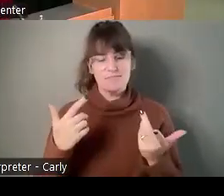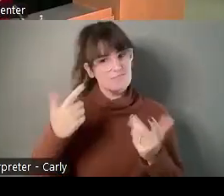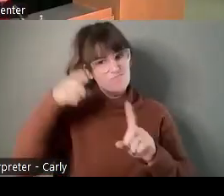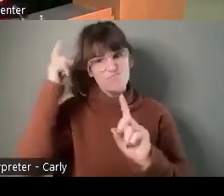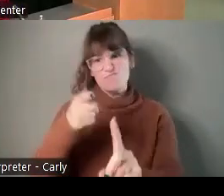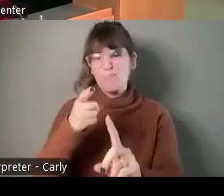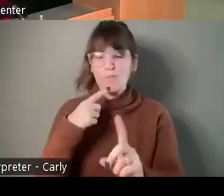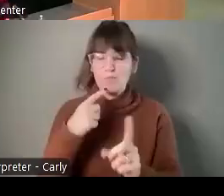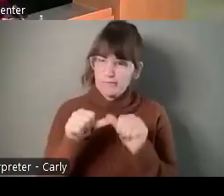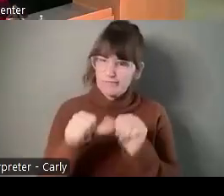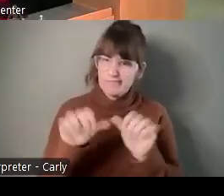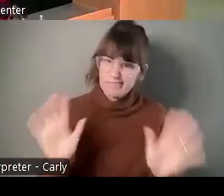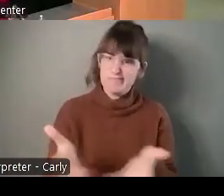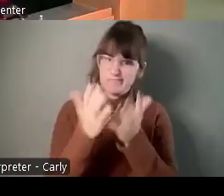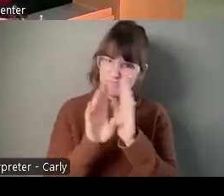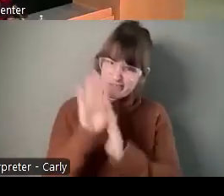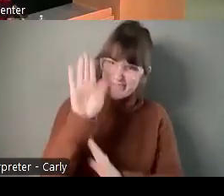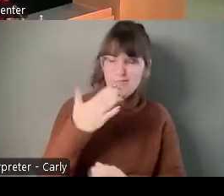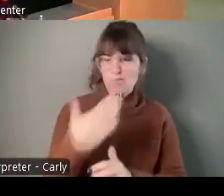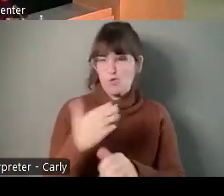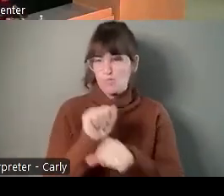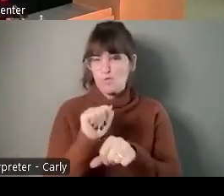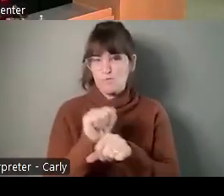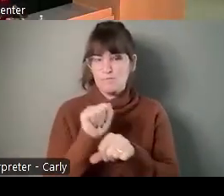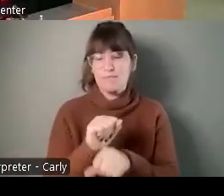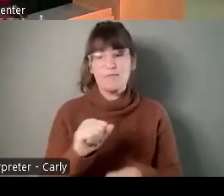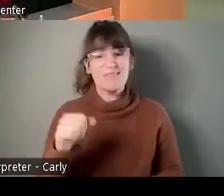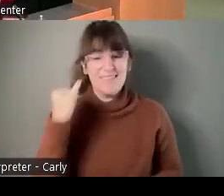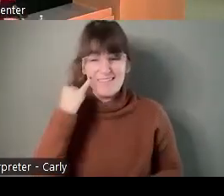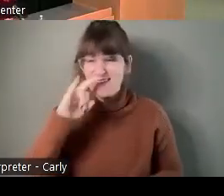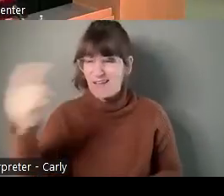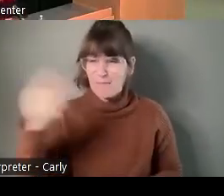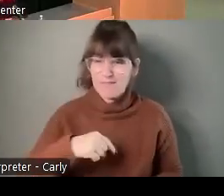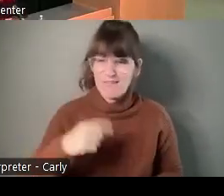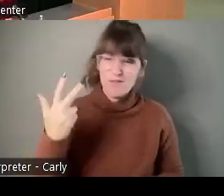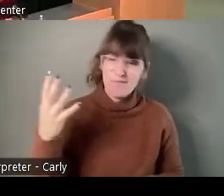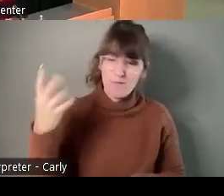right? A kid comes in, they have 3 to four days of intensive therapy. We do such good work and then